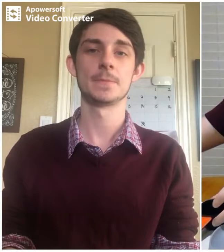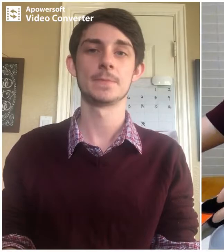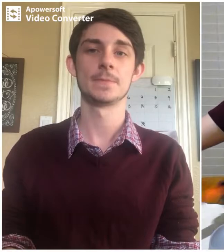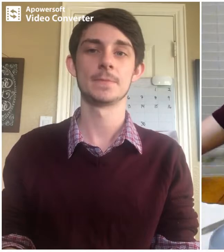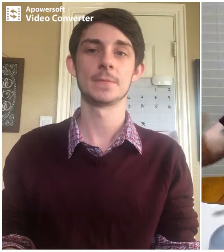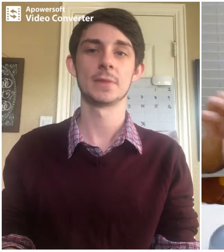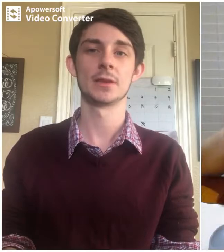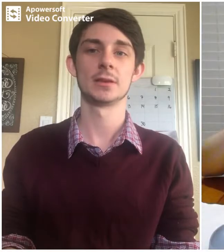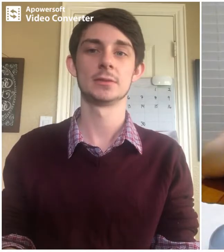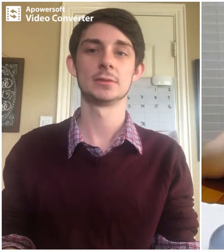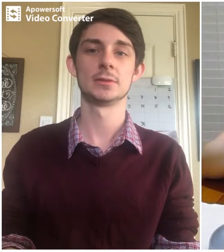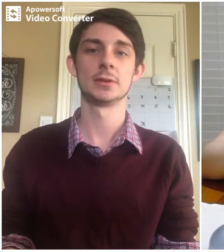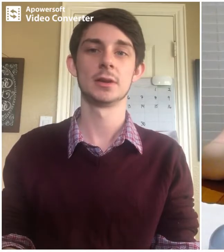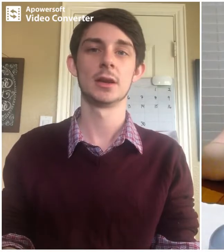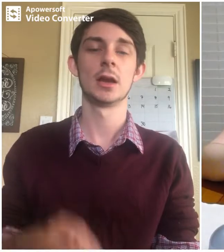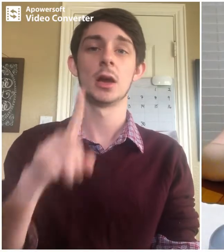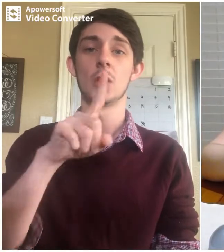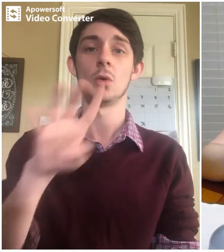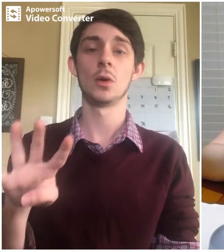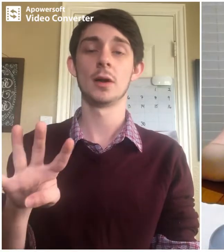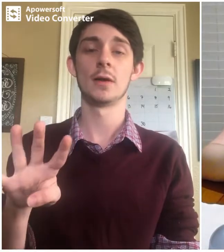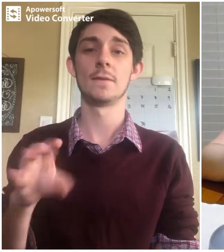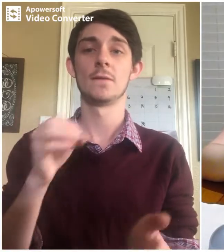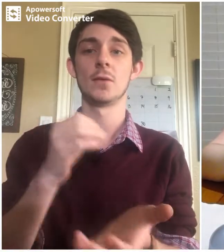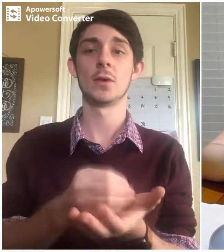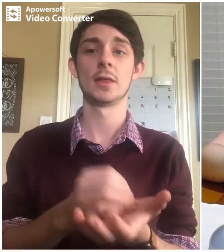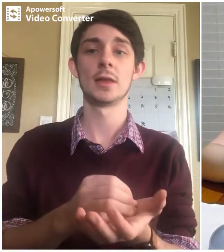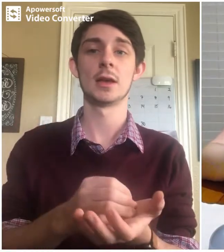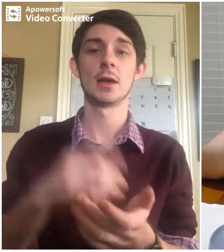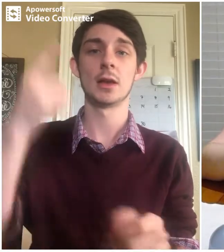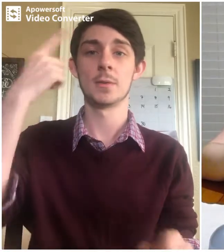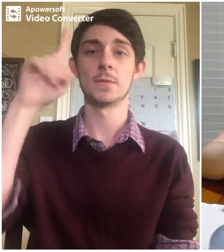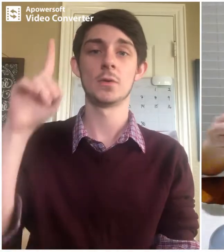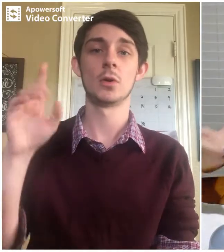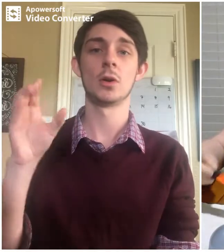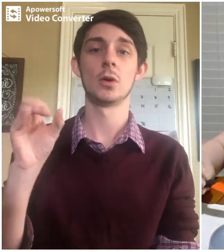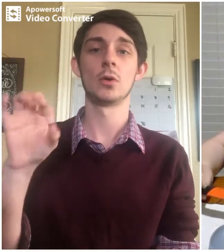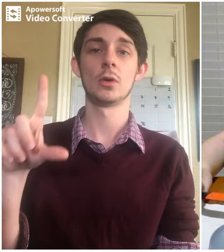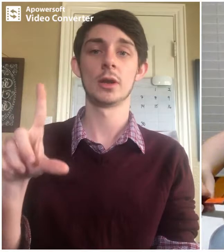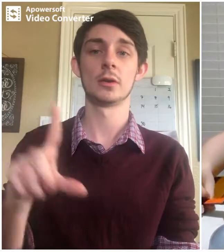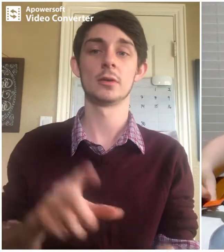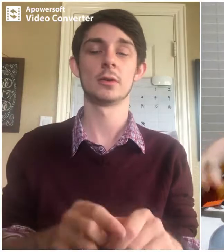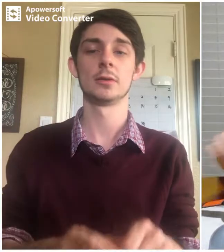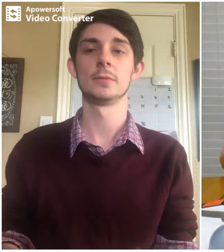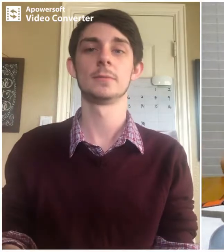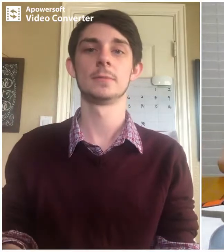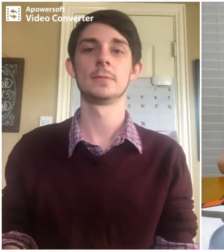1/4 measuring cup since we'll be measuring the oil into 1/4. You will